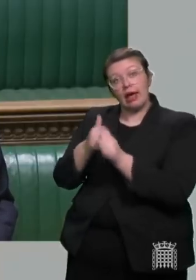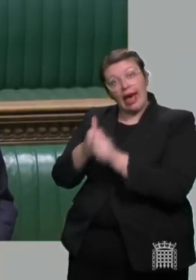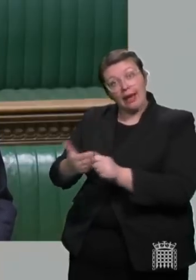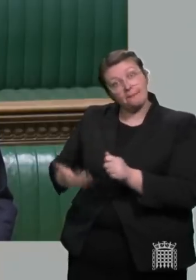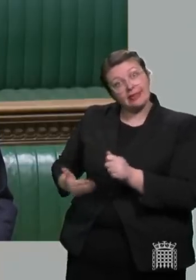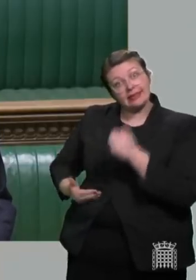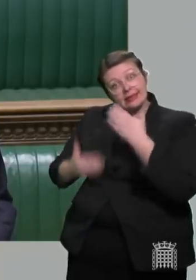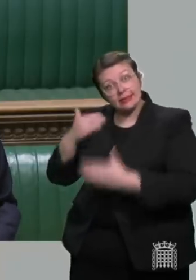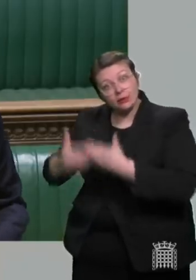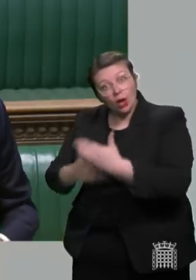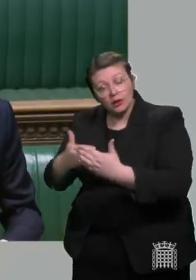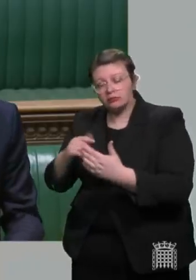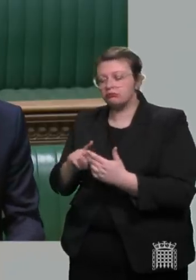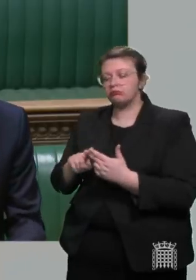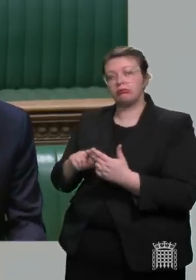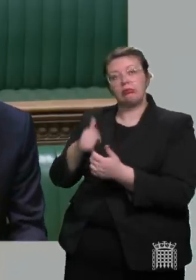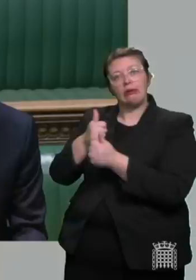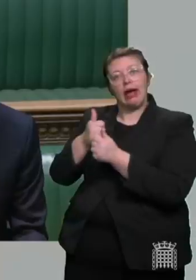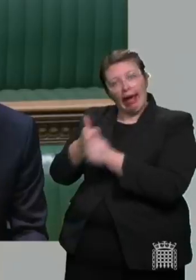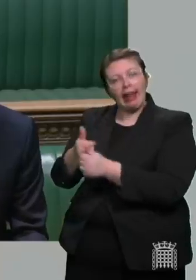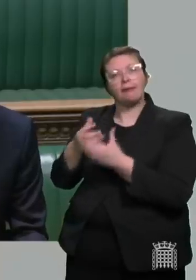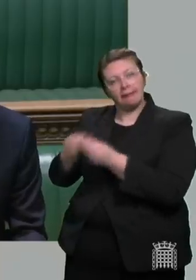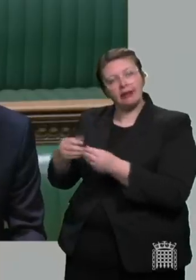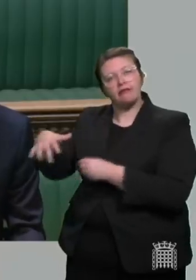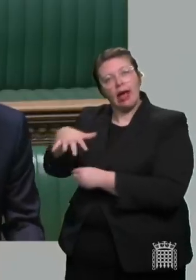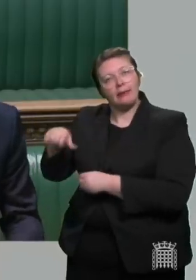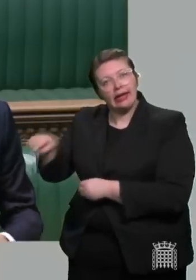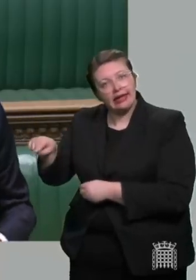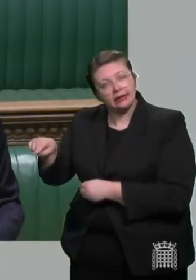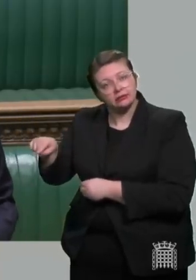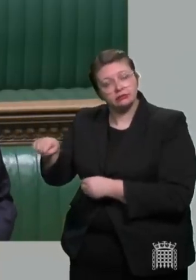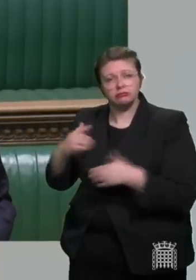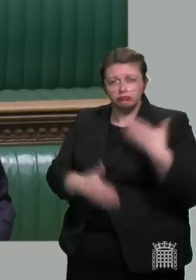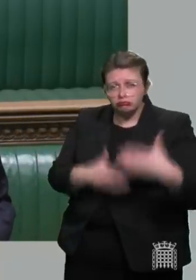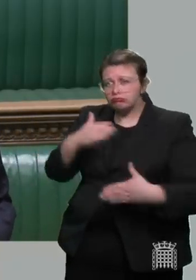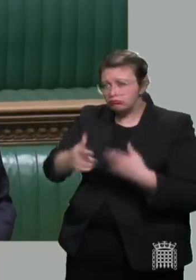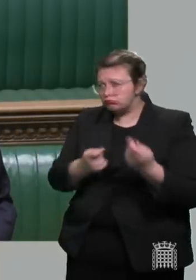Despite this unprecedented response, the damage that coronavirus has done to our economy